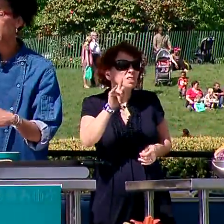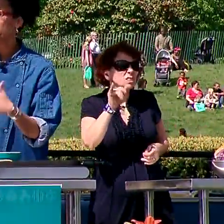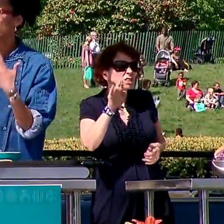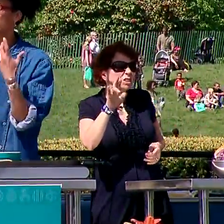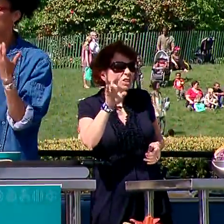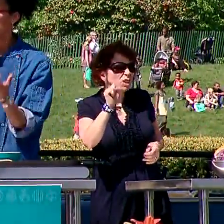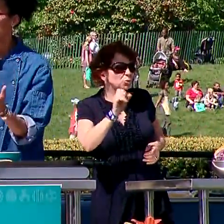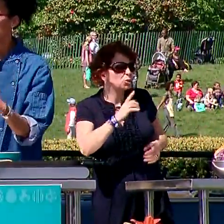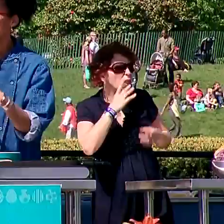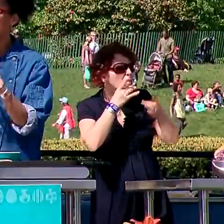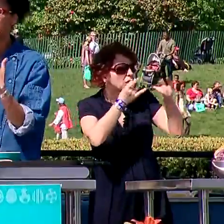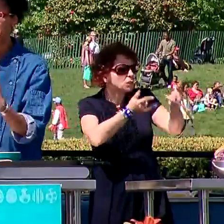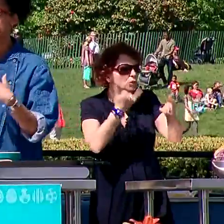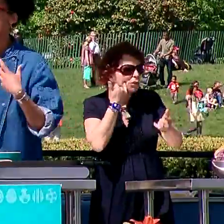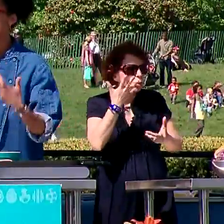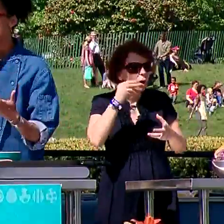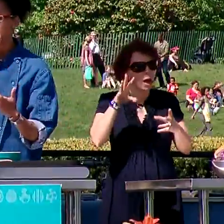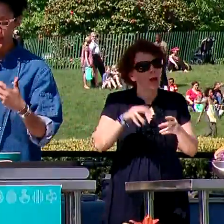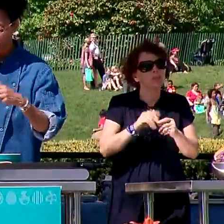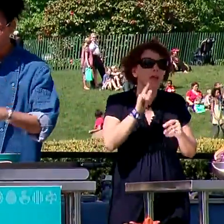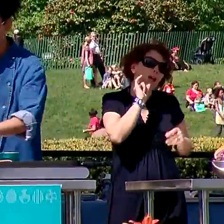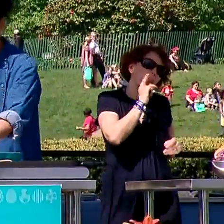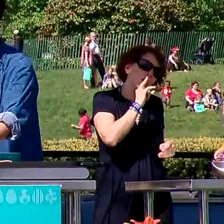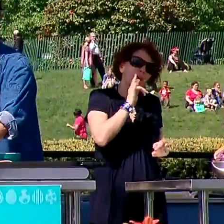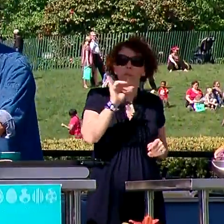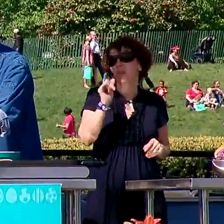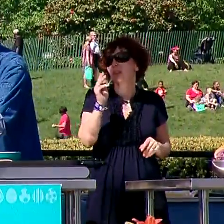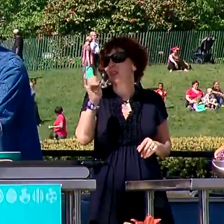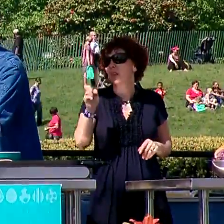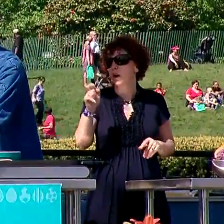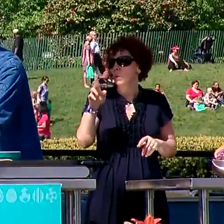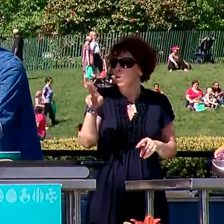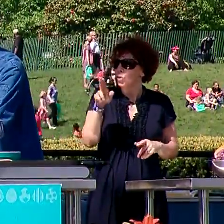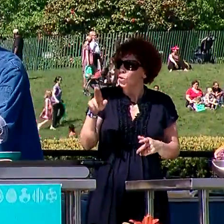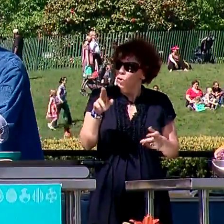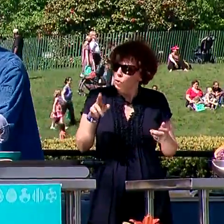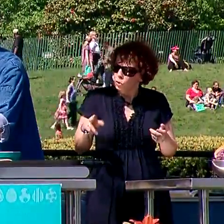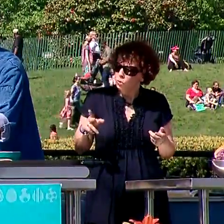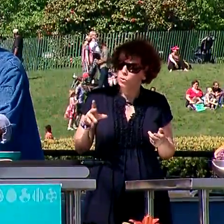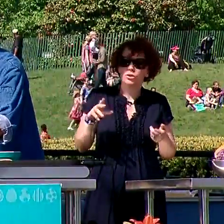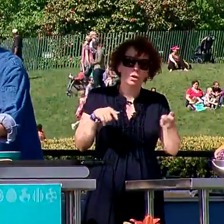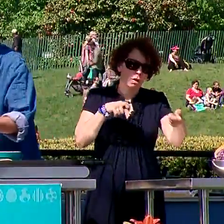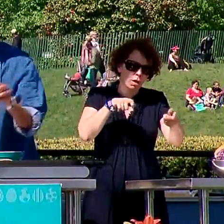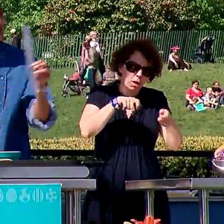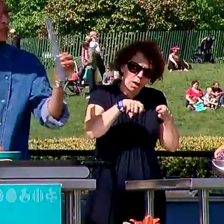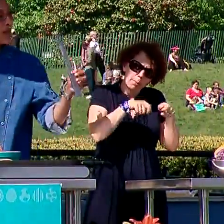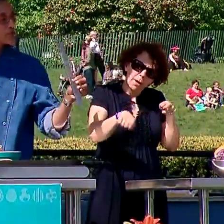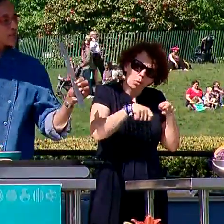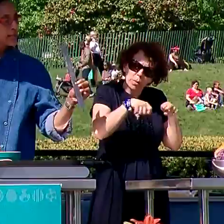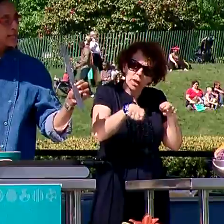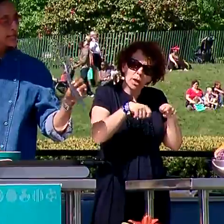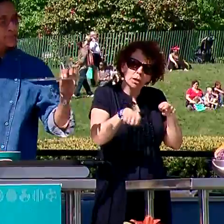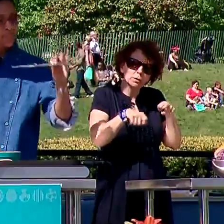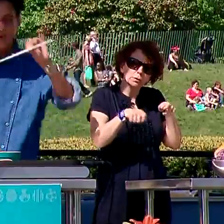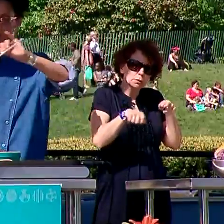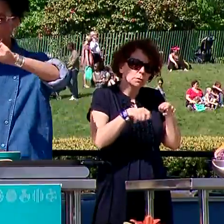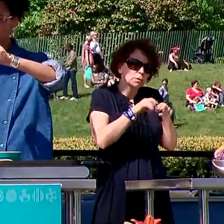if you want to do citrus or lemon and lime and use a micro plane, which I love. So a micro plane. Do you all know this?